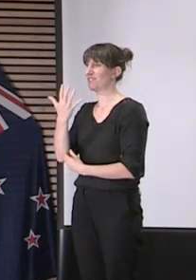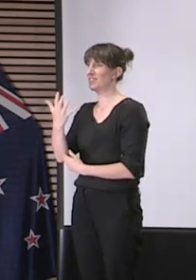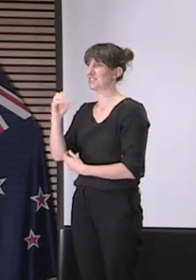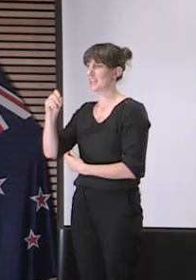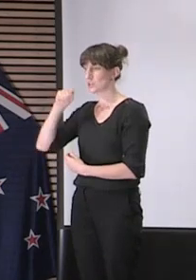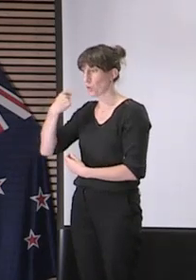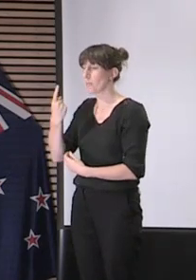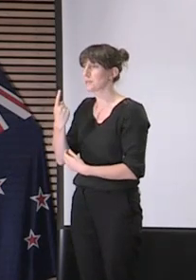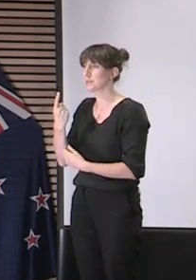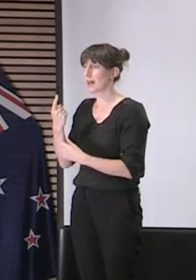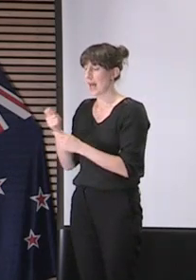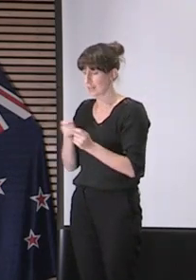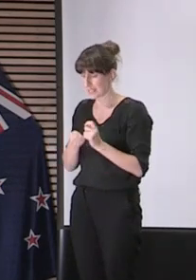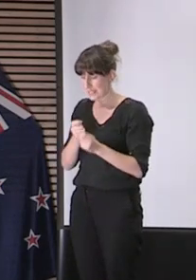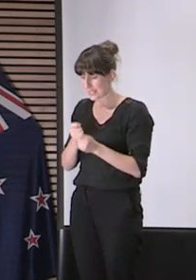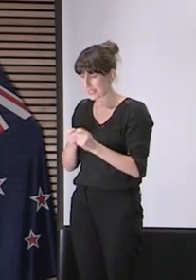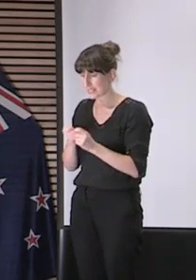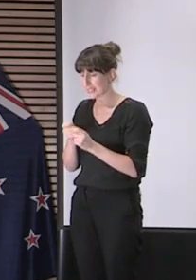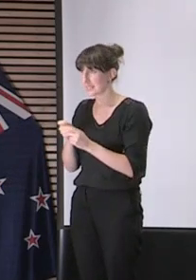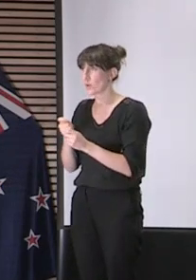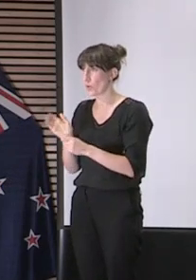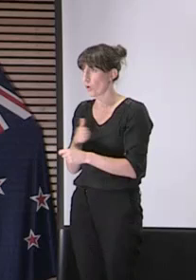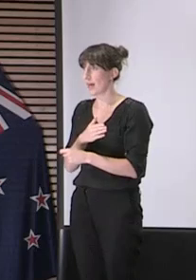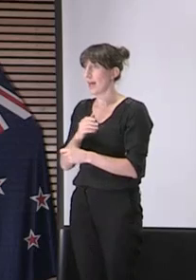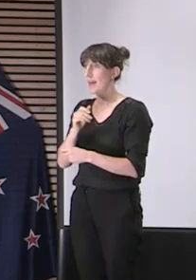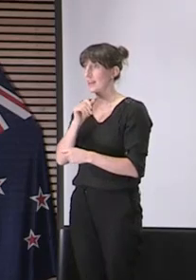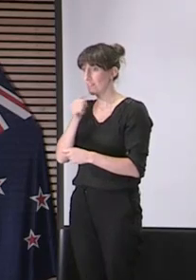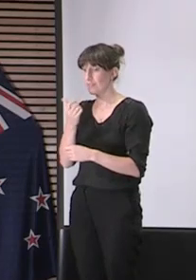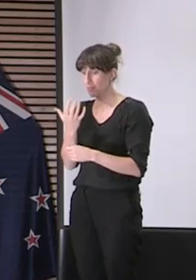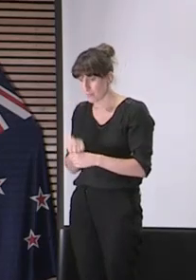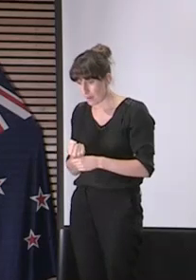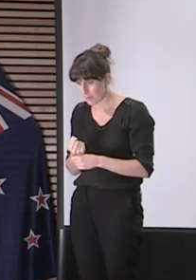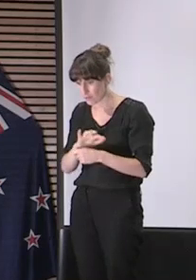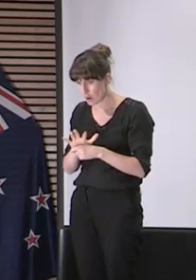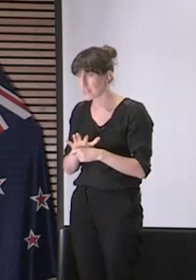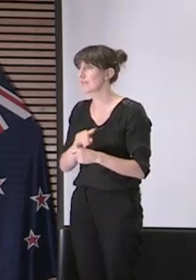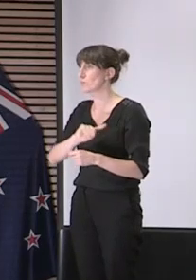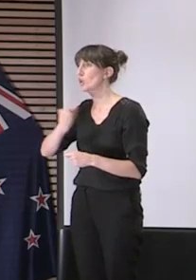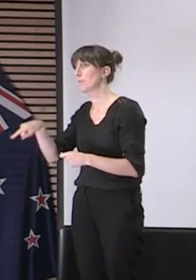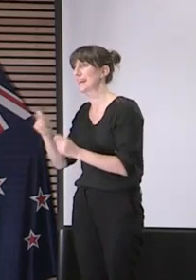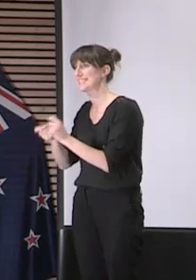each swab individually they will run a batch of 50 swabs through one test and only then